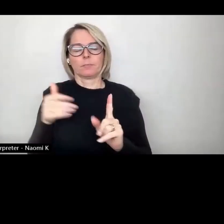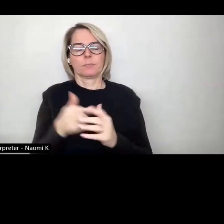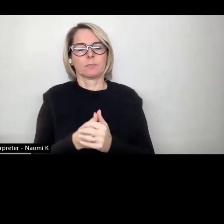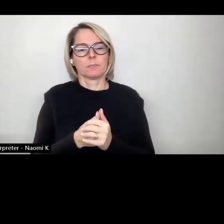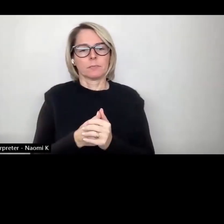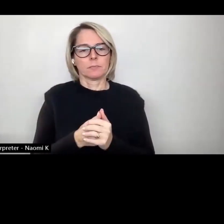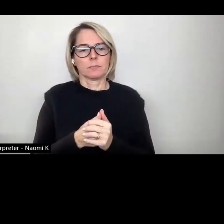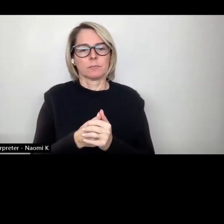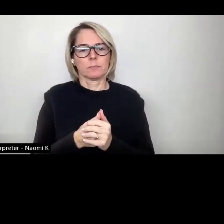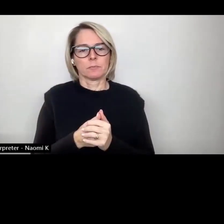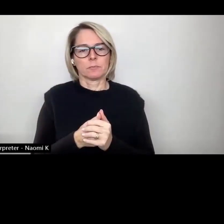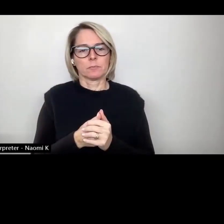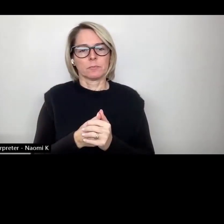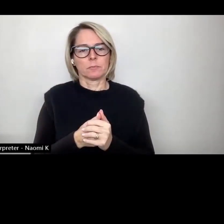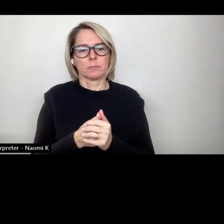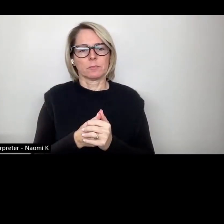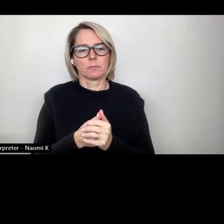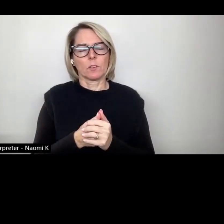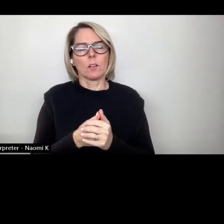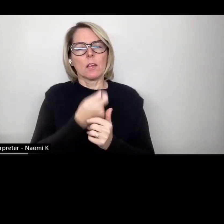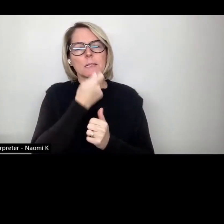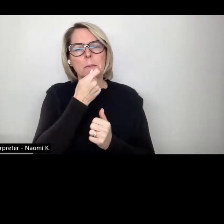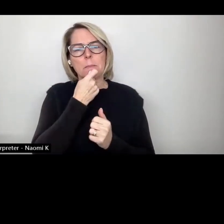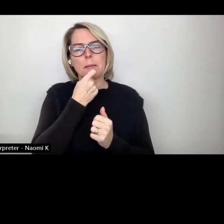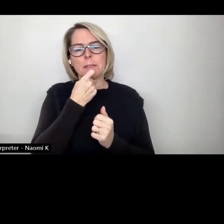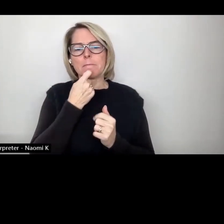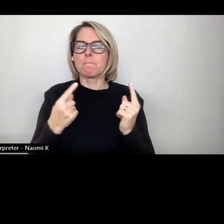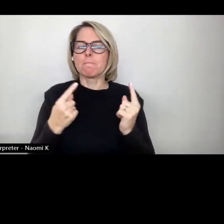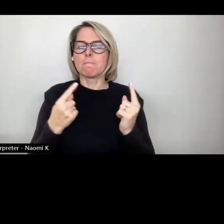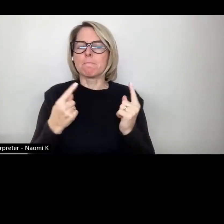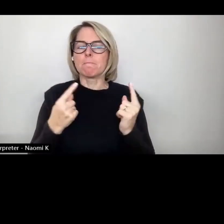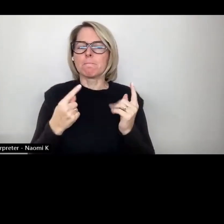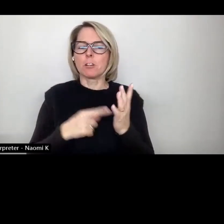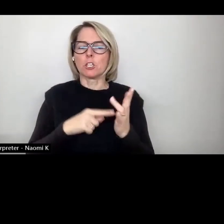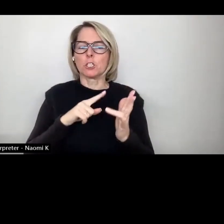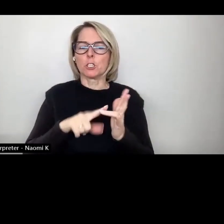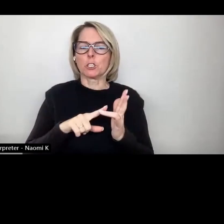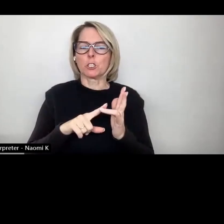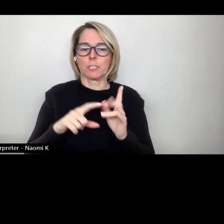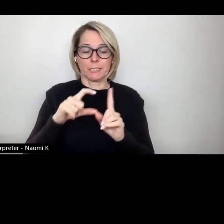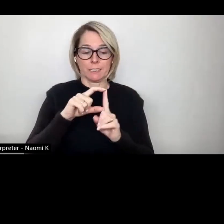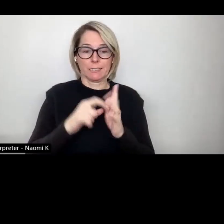carer data, existing assessments, existing support plans.